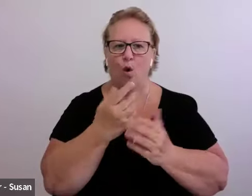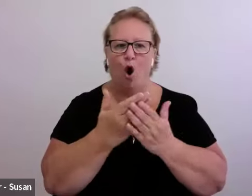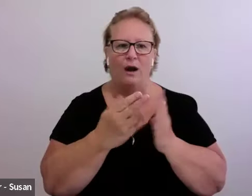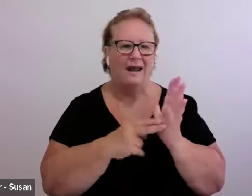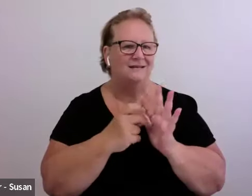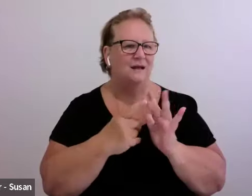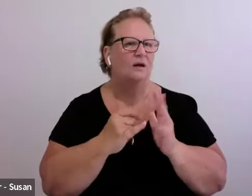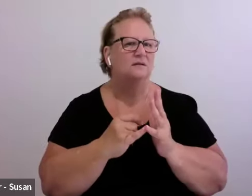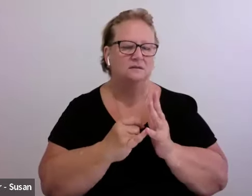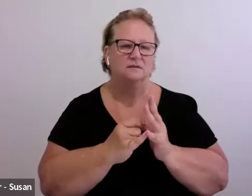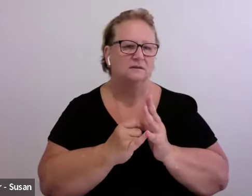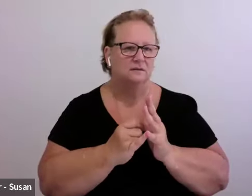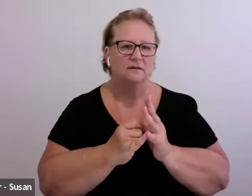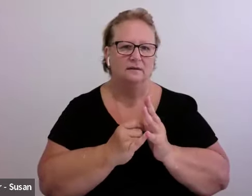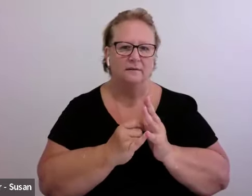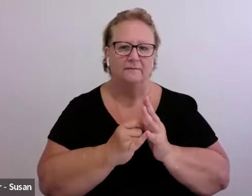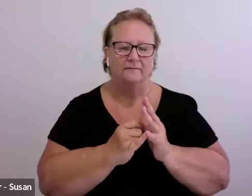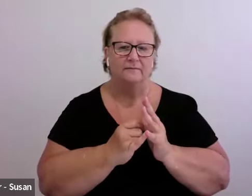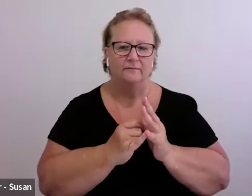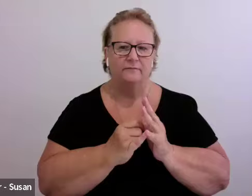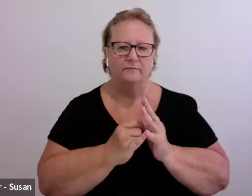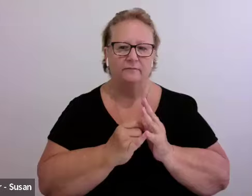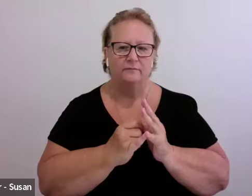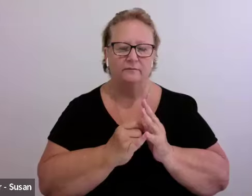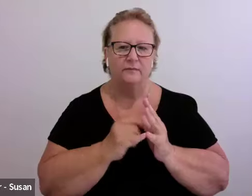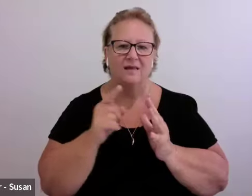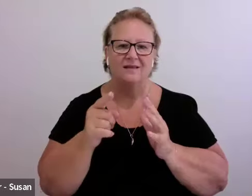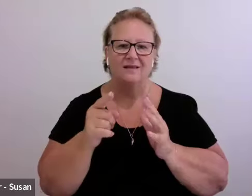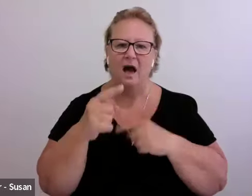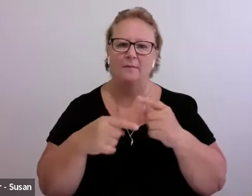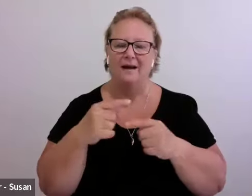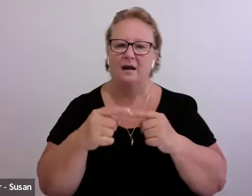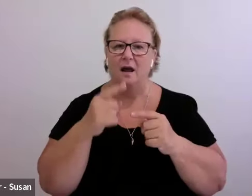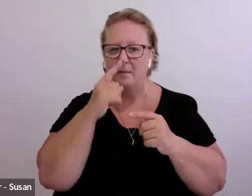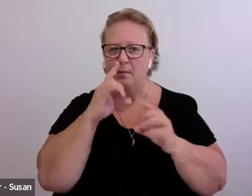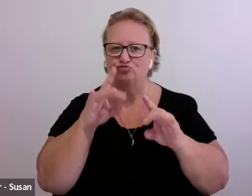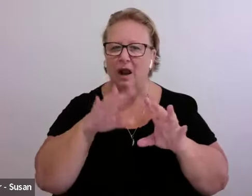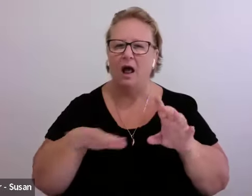inclusion for all people with disability, not just - whilst it's important, not just people who are on the NDIS.